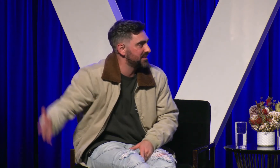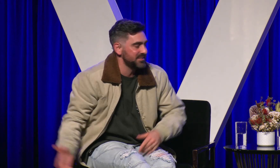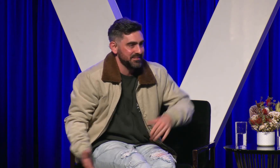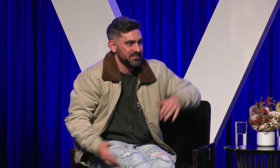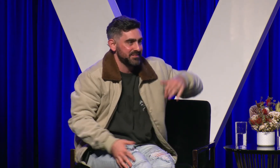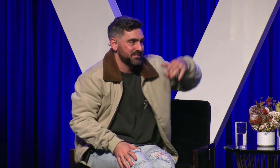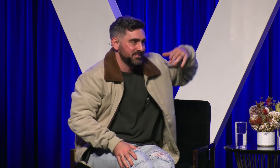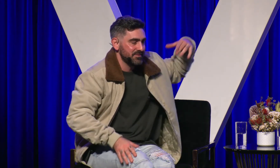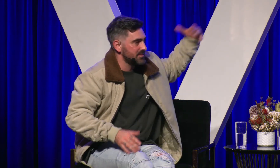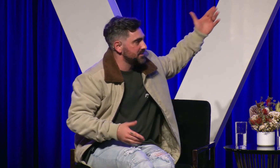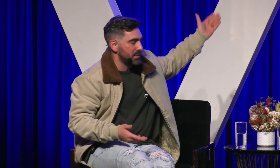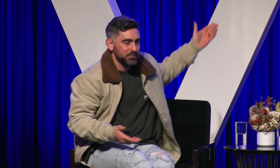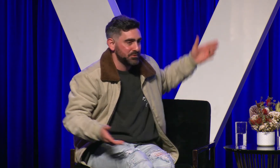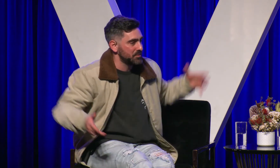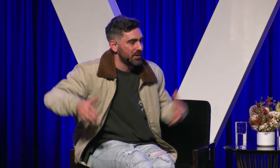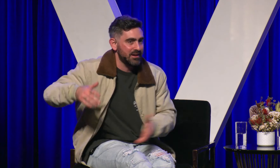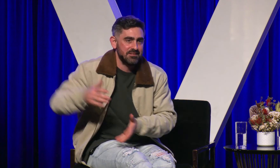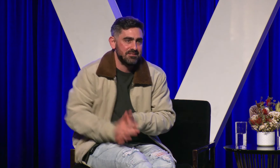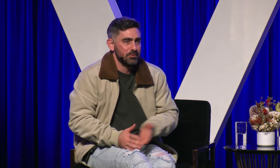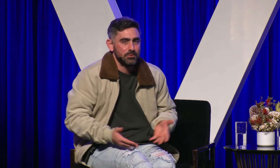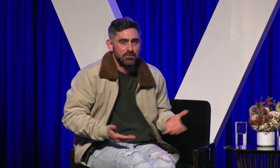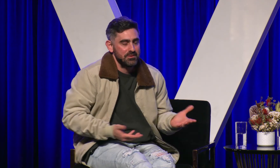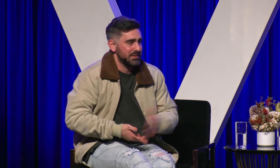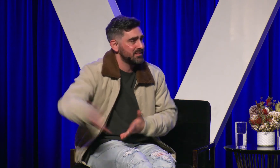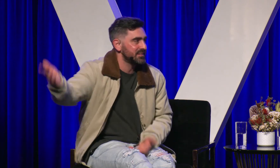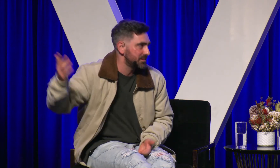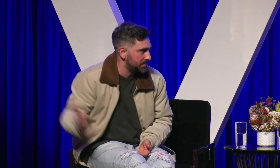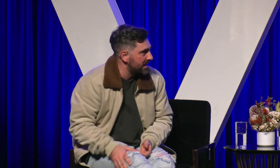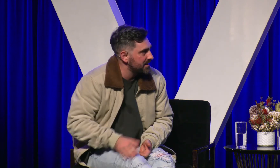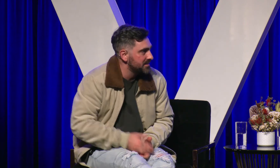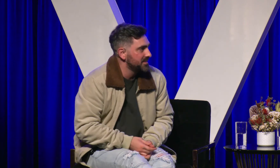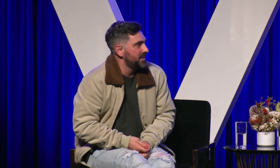and the people who supplied all the beer get paid,